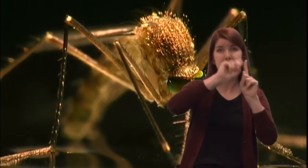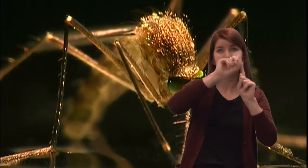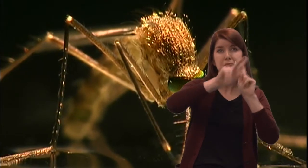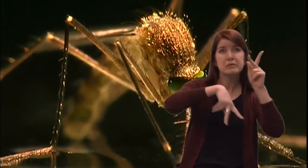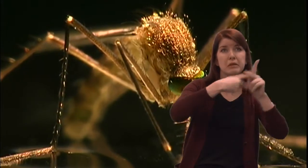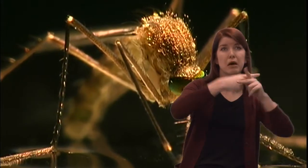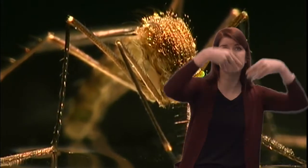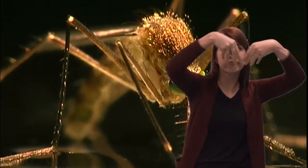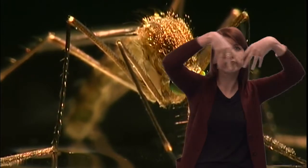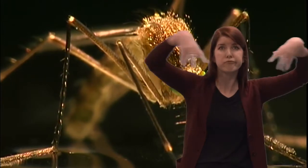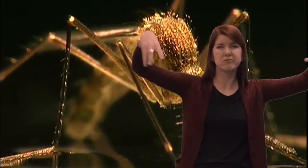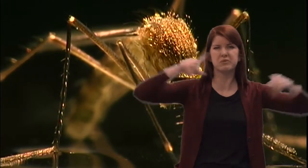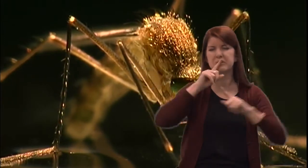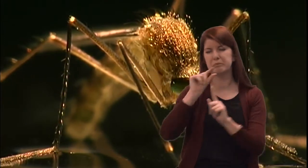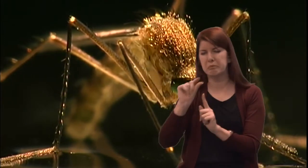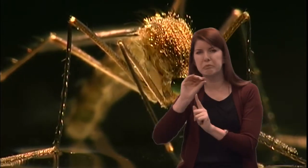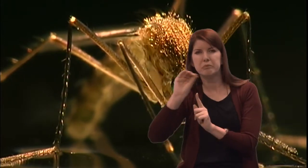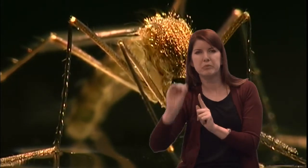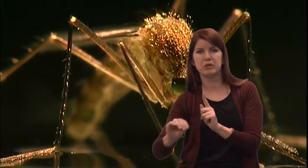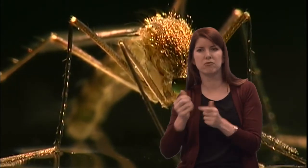different kinds of mosquito, actually cause disease.